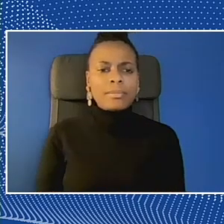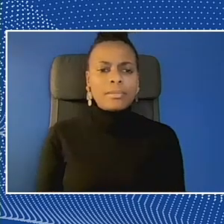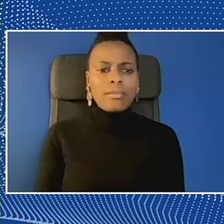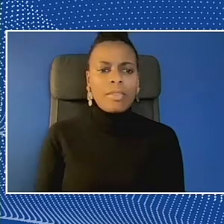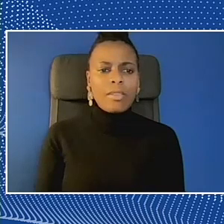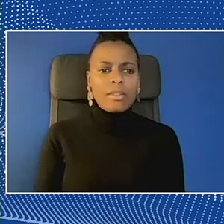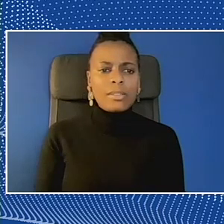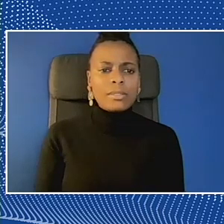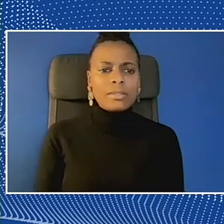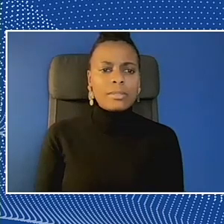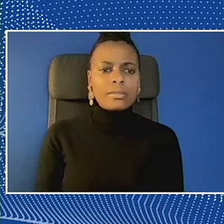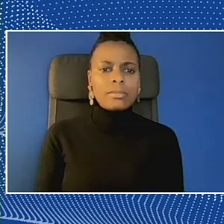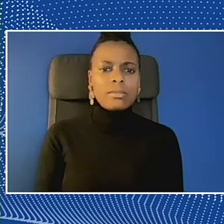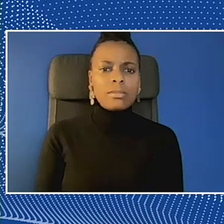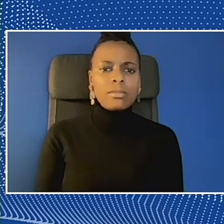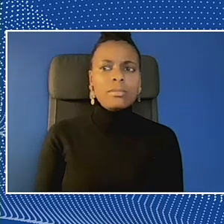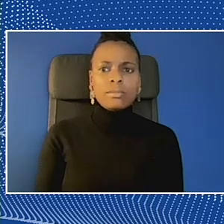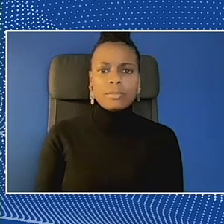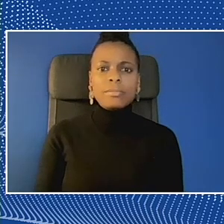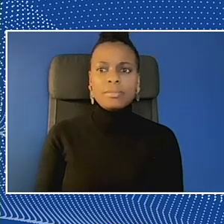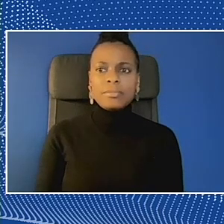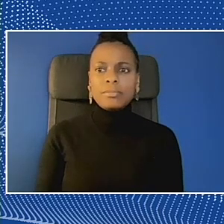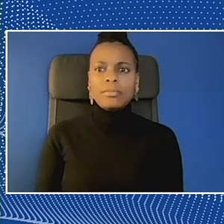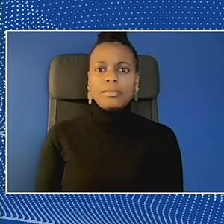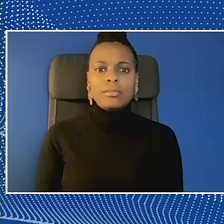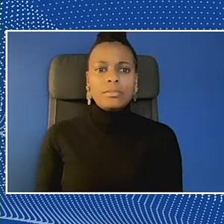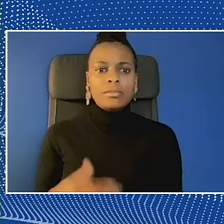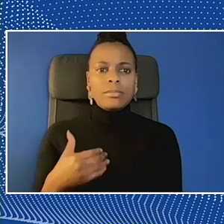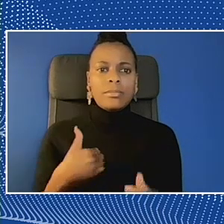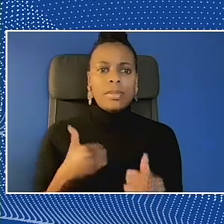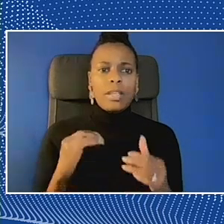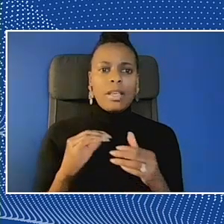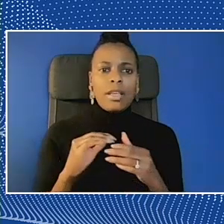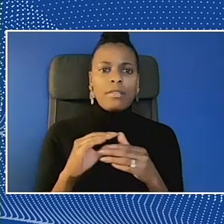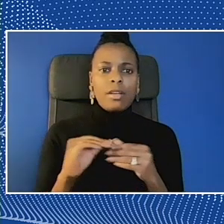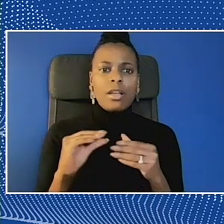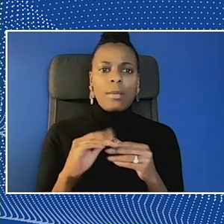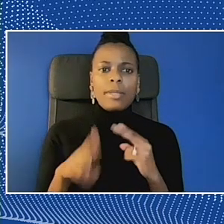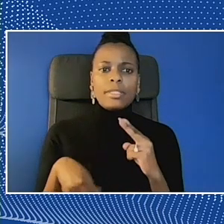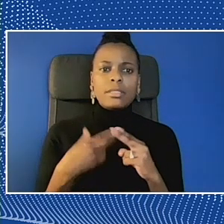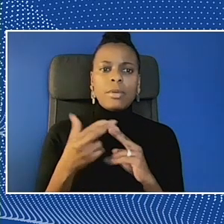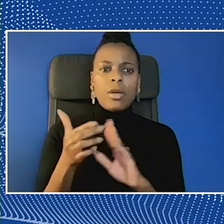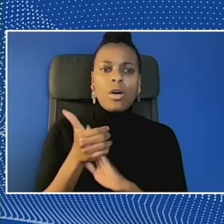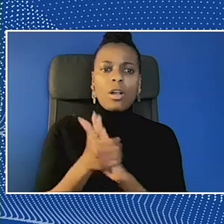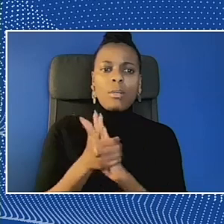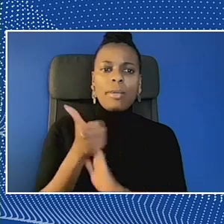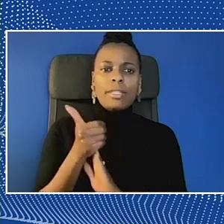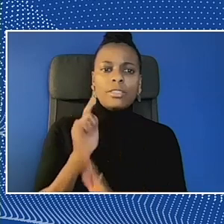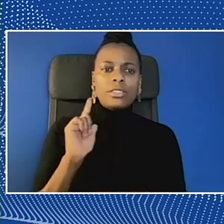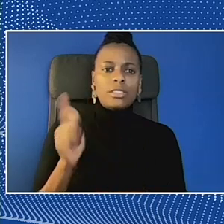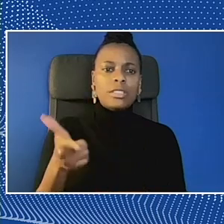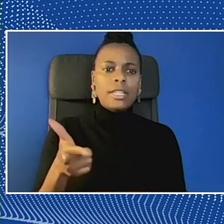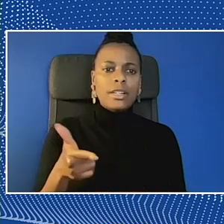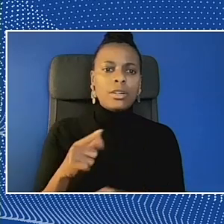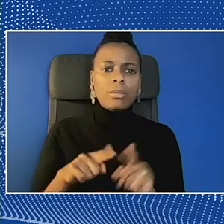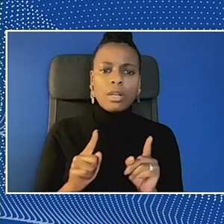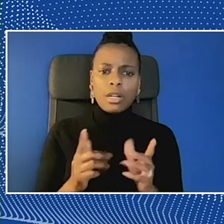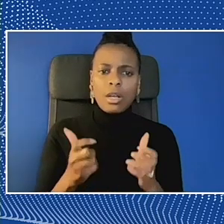I have some comments that I want to make about the automation later, but I just want to echo and make some broader points